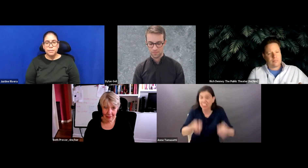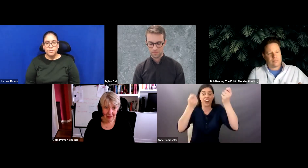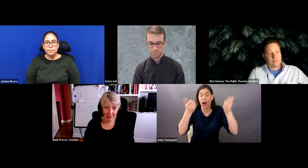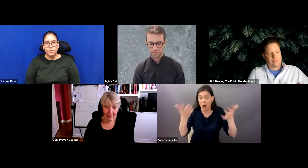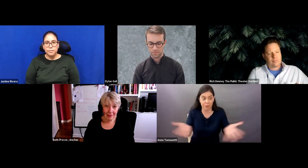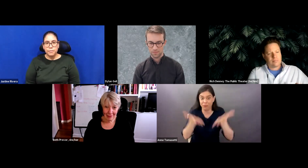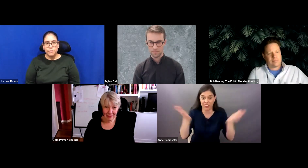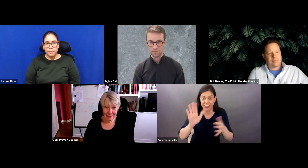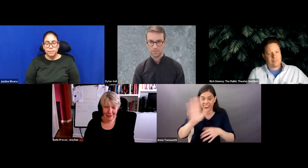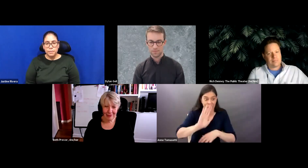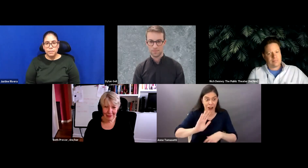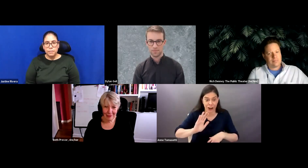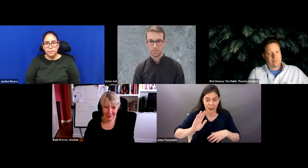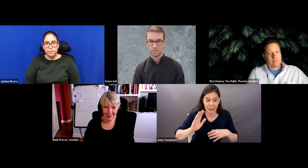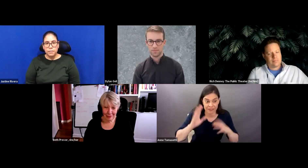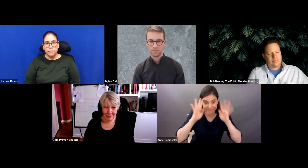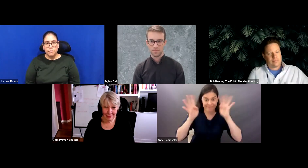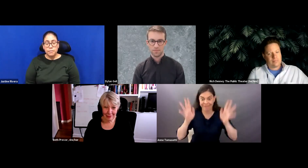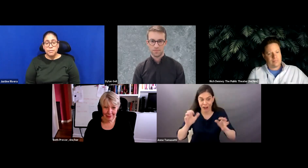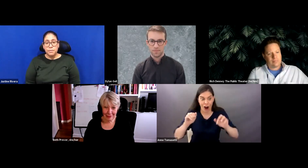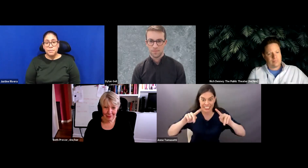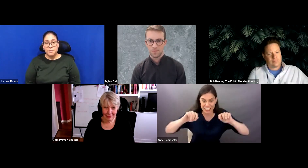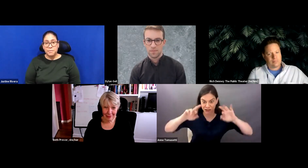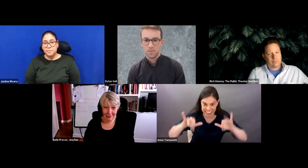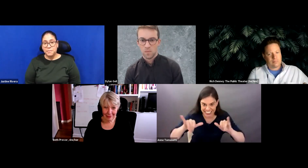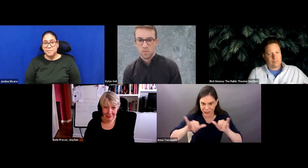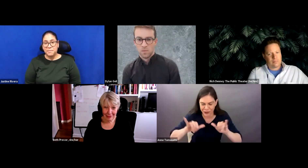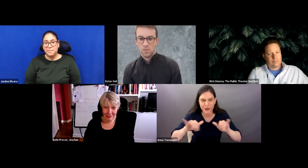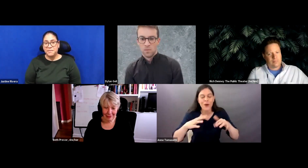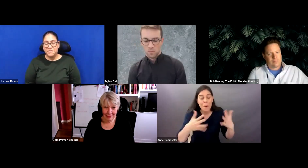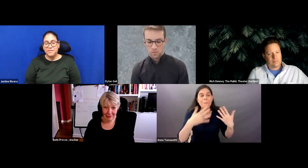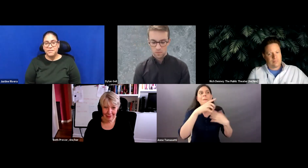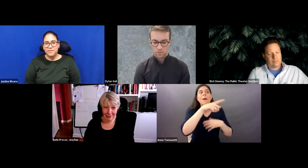their character and add some of their flavor to it. So it was